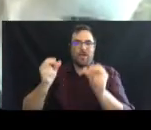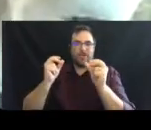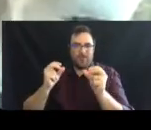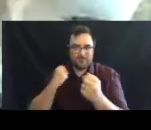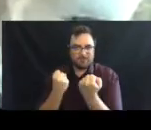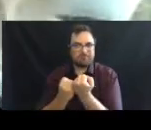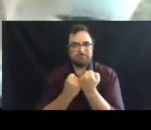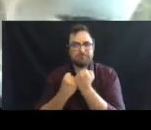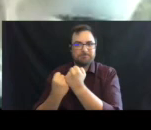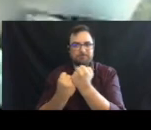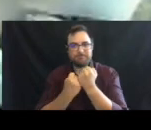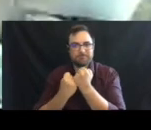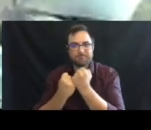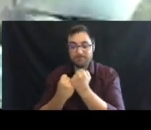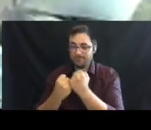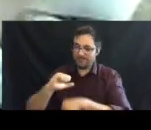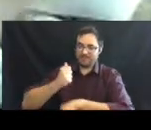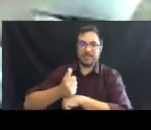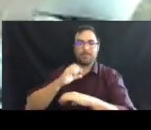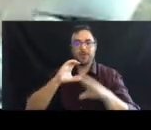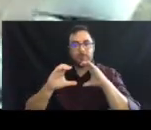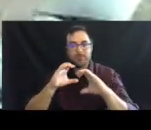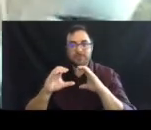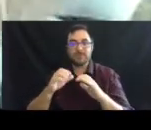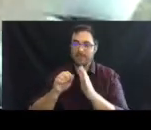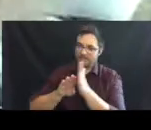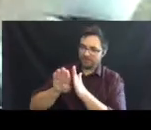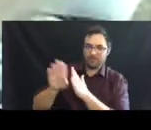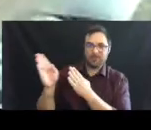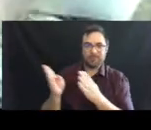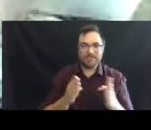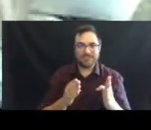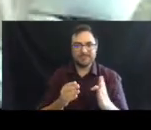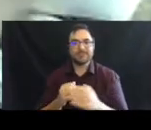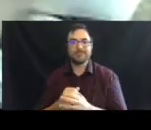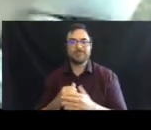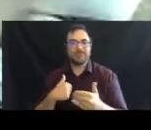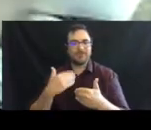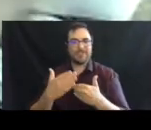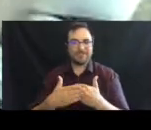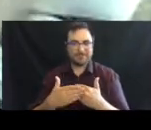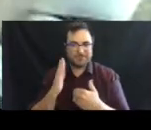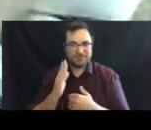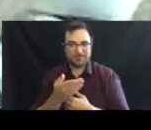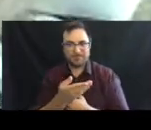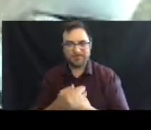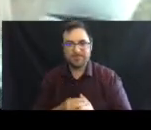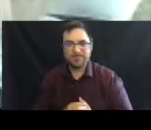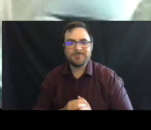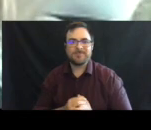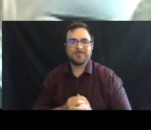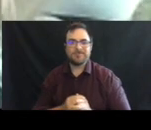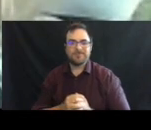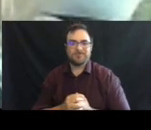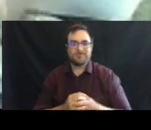around communication and language development. Okay, I'm going to move on here.